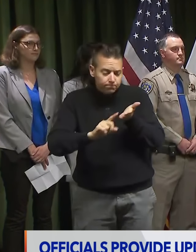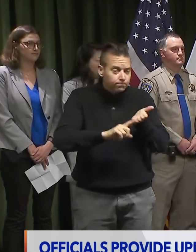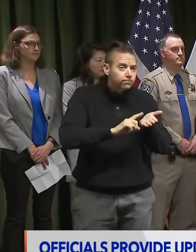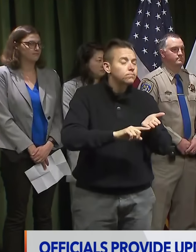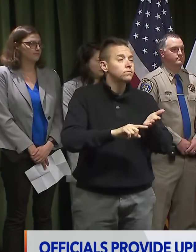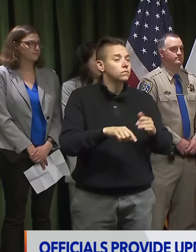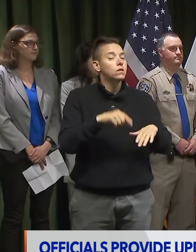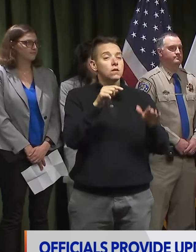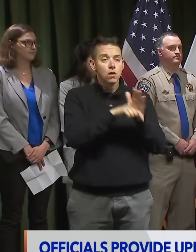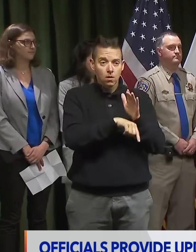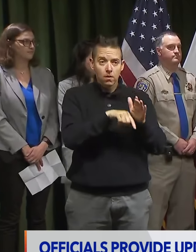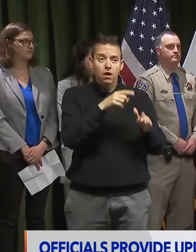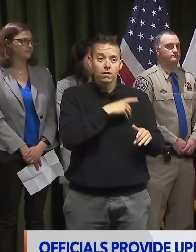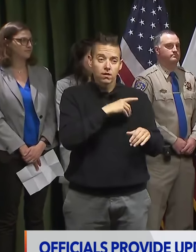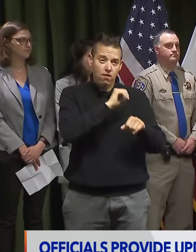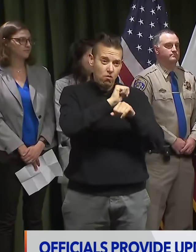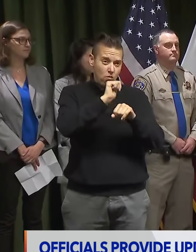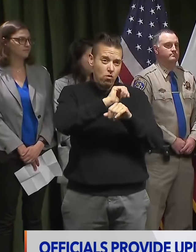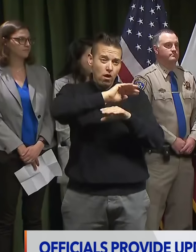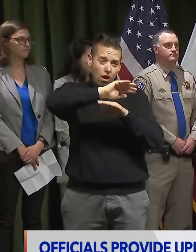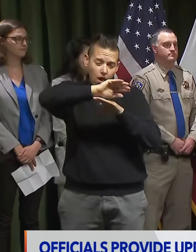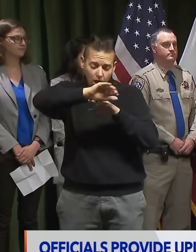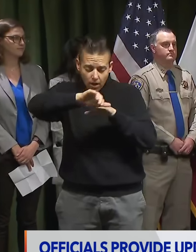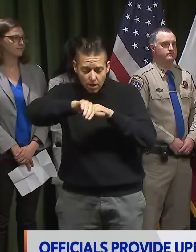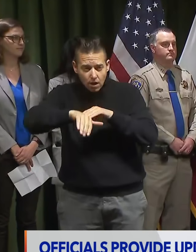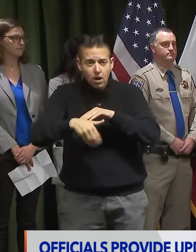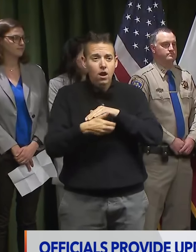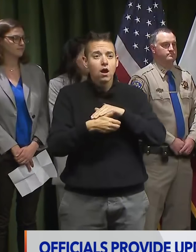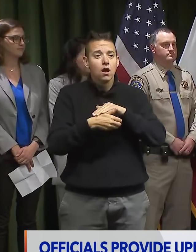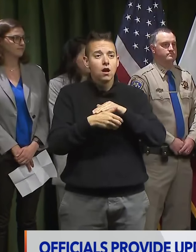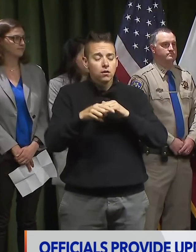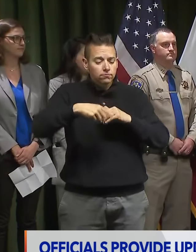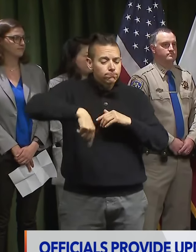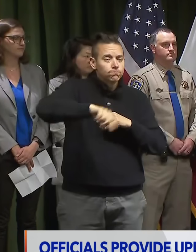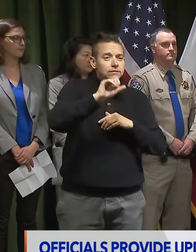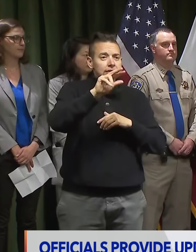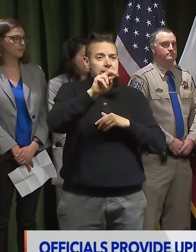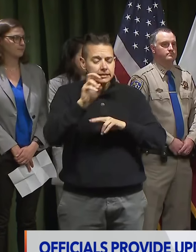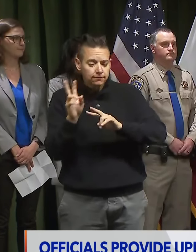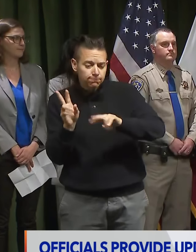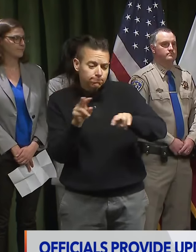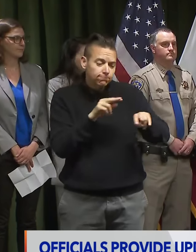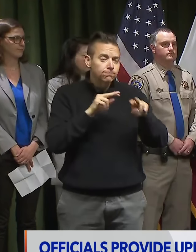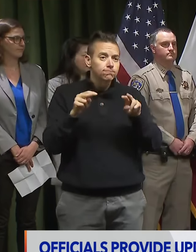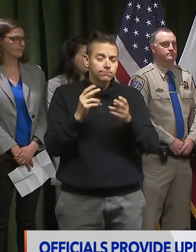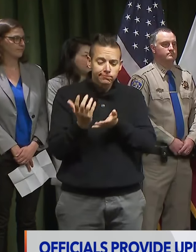DEPARTMENT HOMICIDE BUREAU. QUICKLY RESPONDED TO THE SCENE LAST NIGHT AND STARTED THEIR INVESTIGATION. HOMICIDE